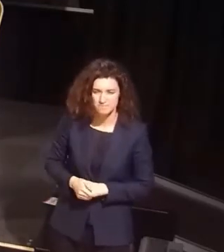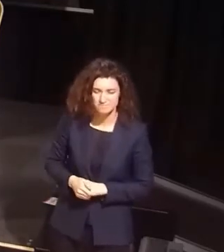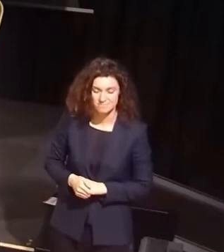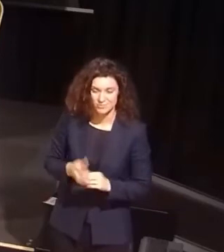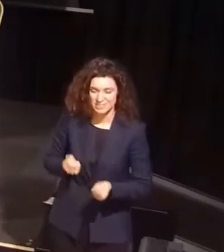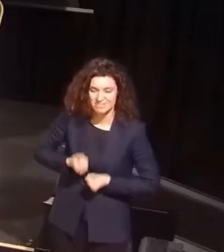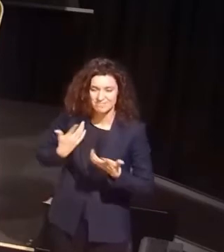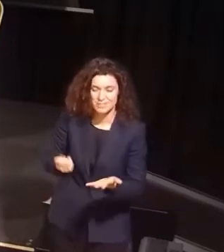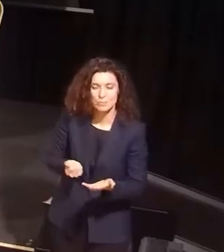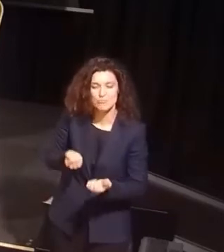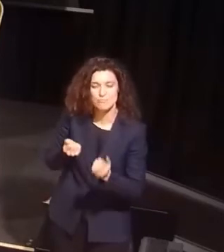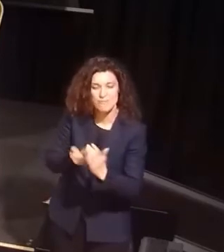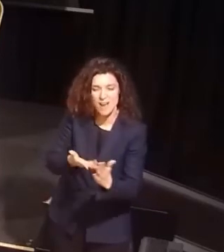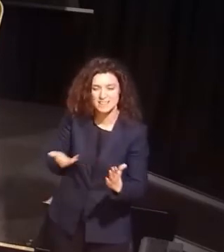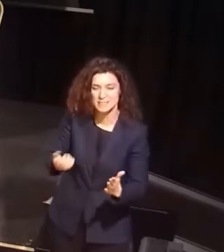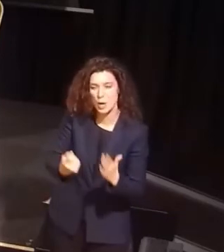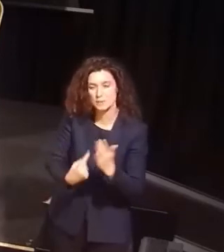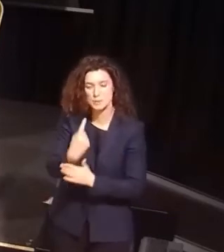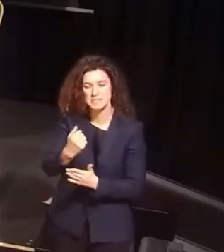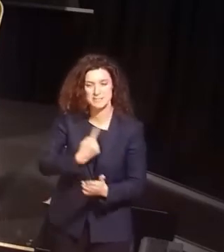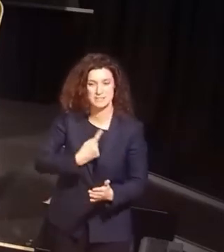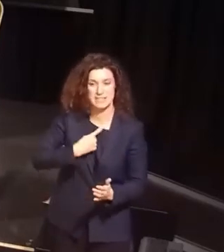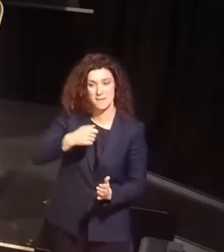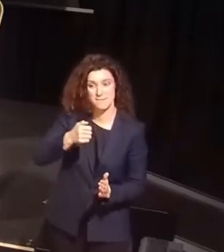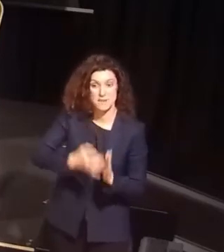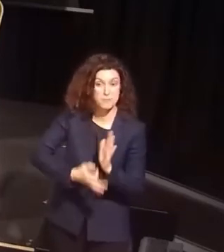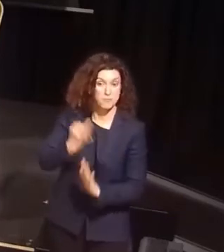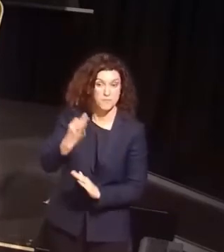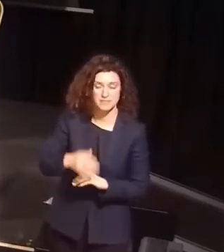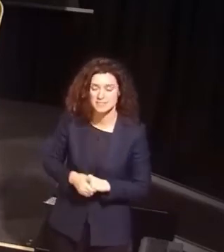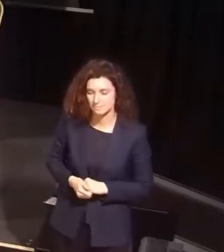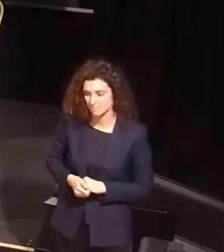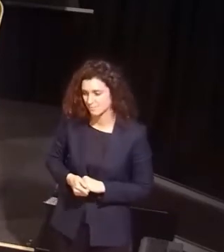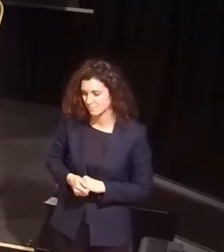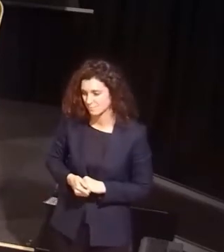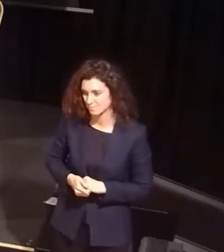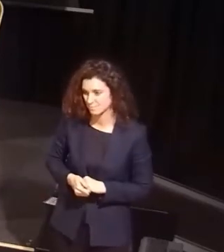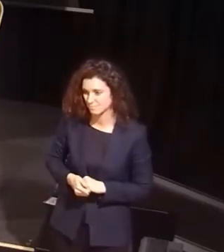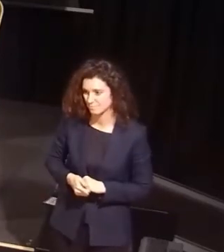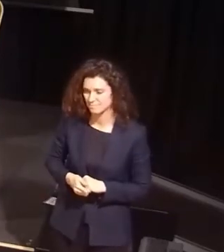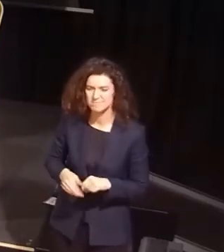an opportunity for self-improvement. We've also started working with a couple of others